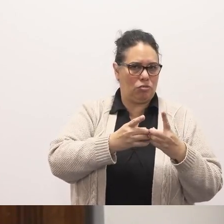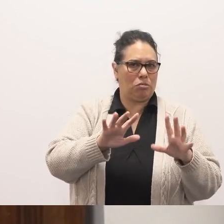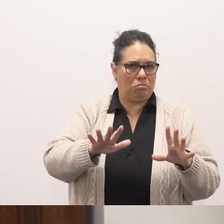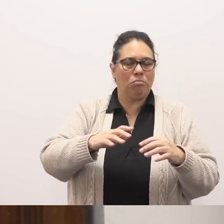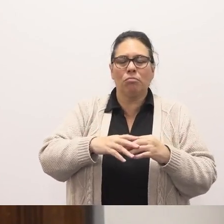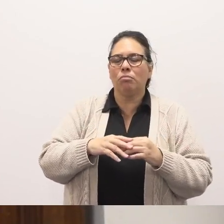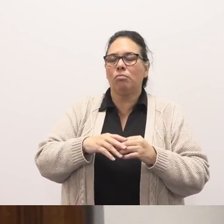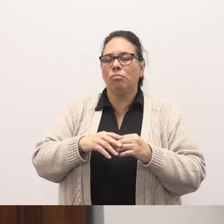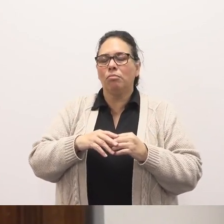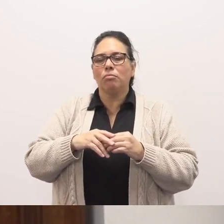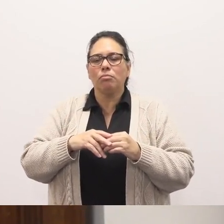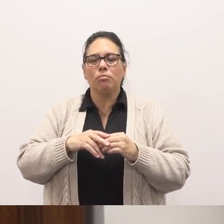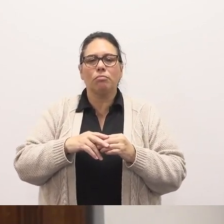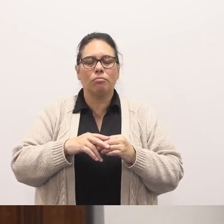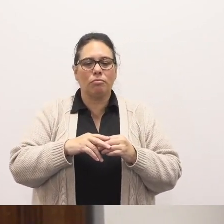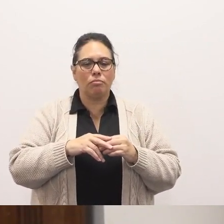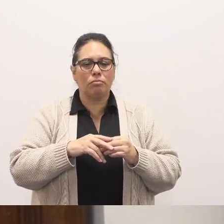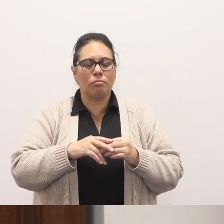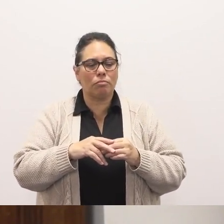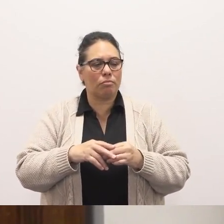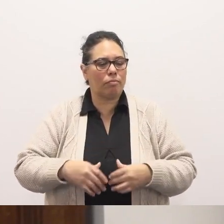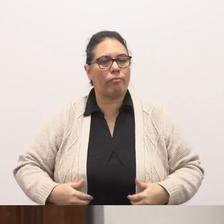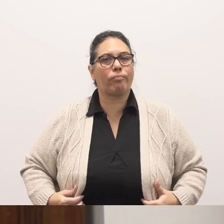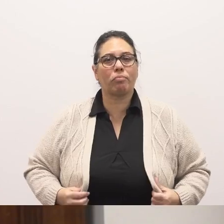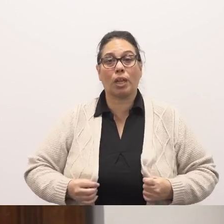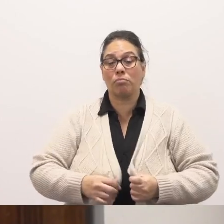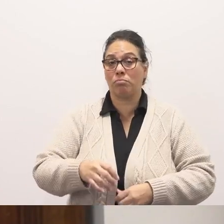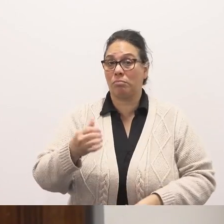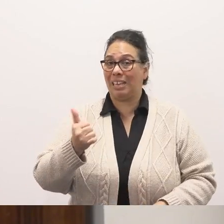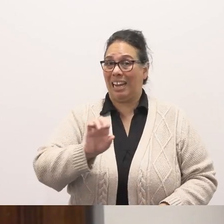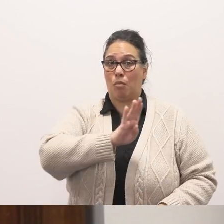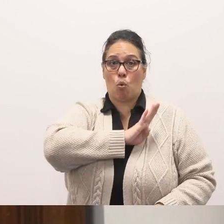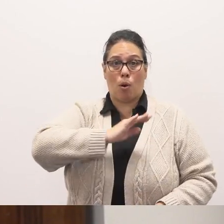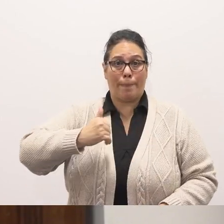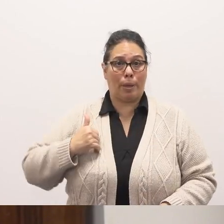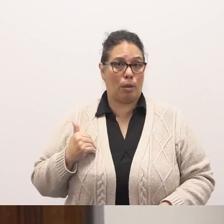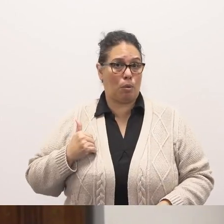So, does any board member have a comment or question